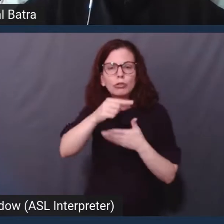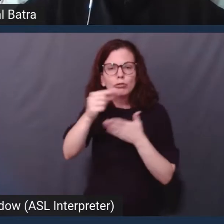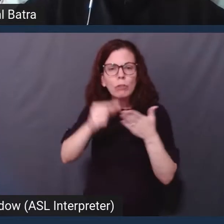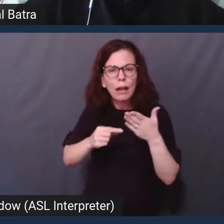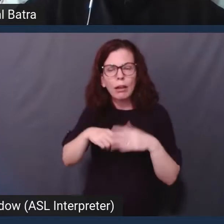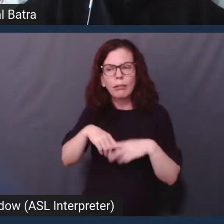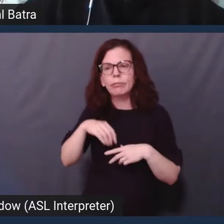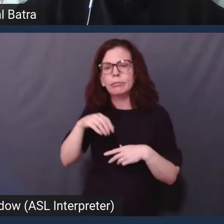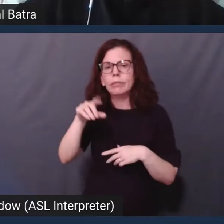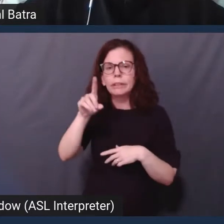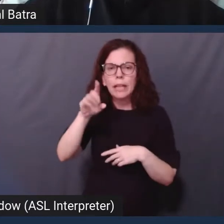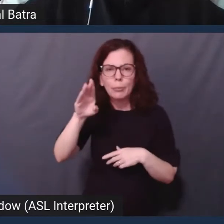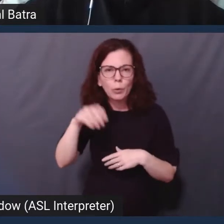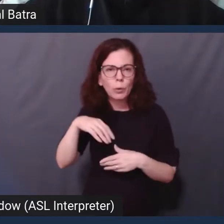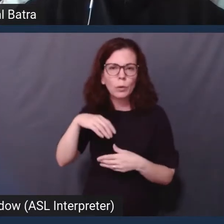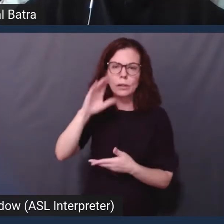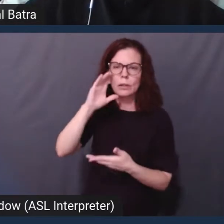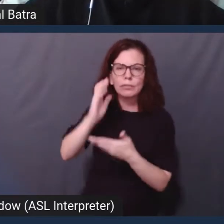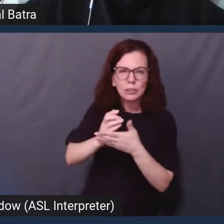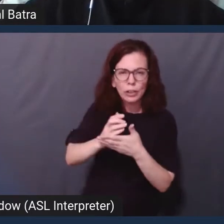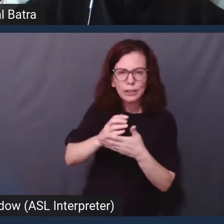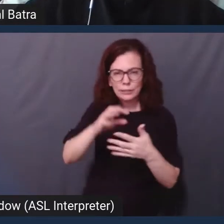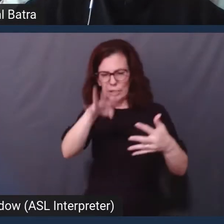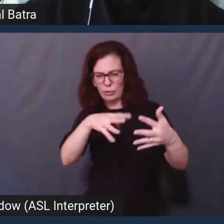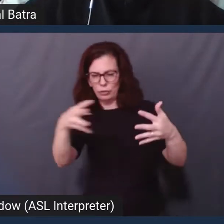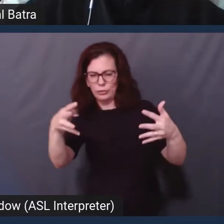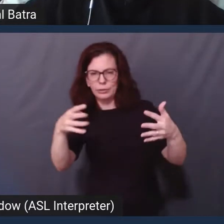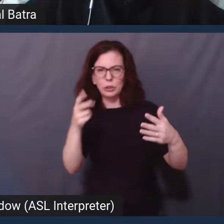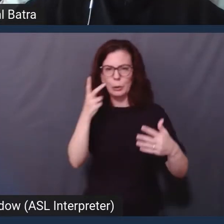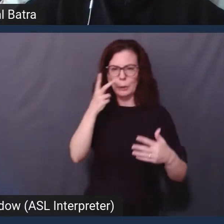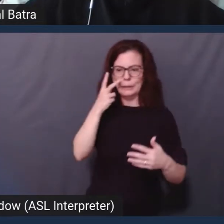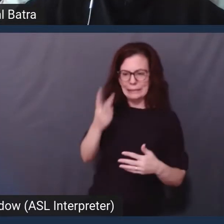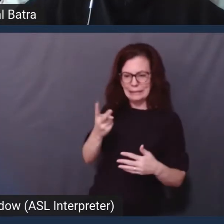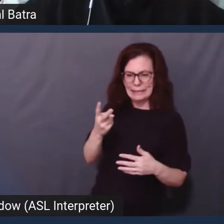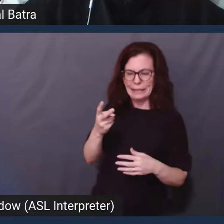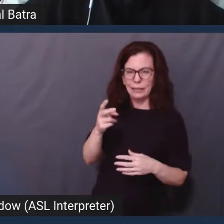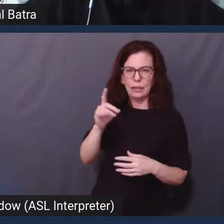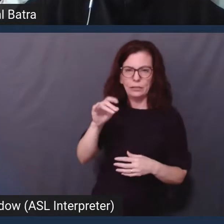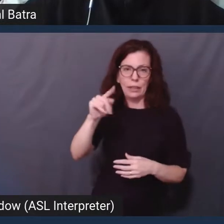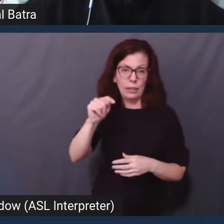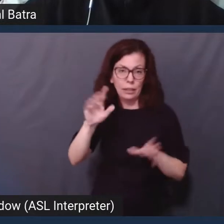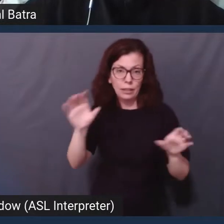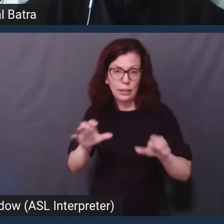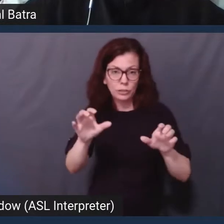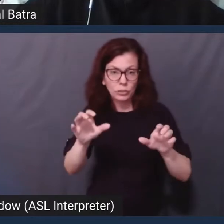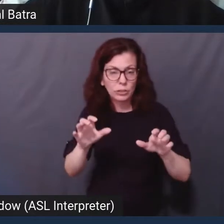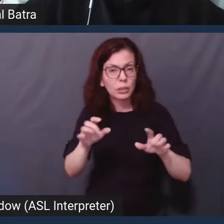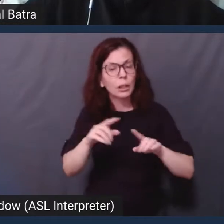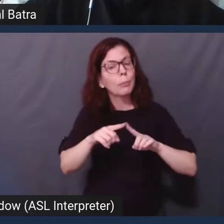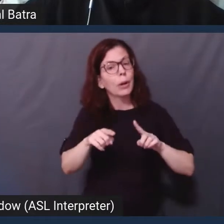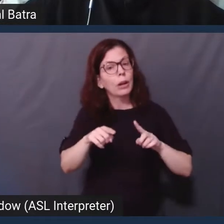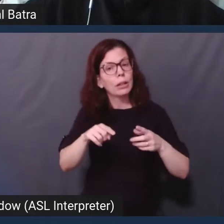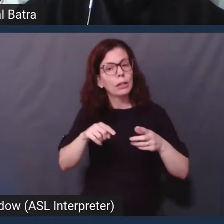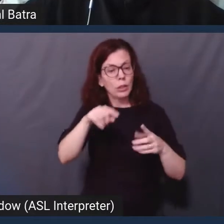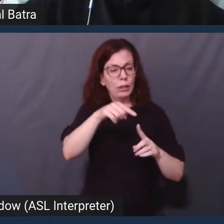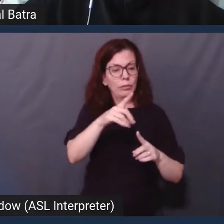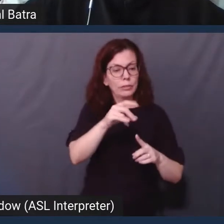so that you can really see the data in action. But in between, the data needs to be ready